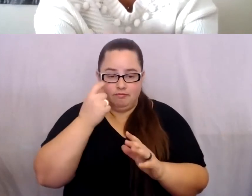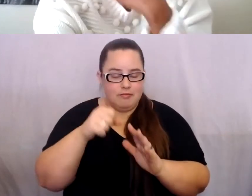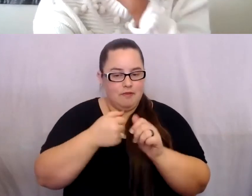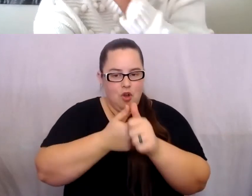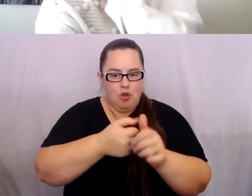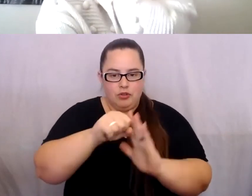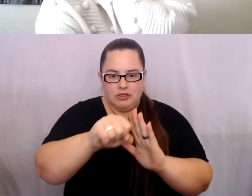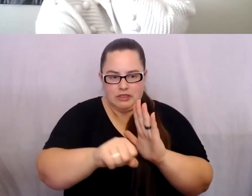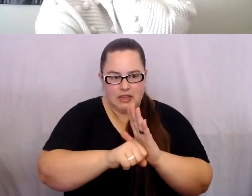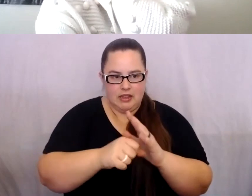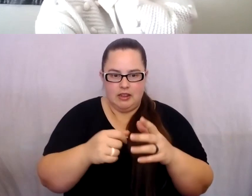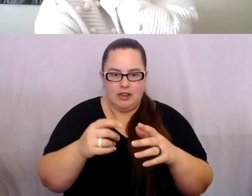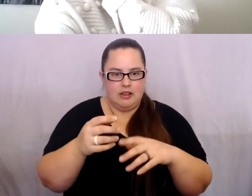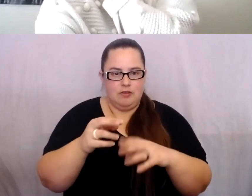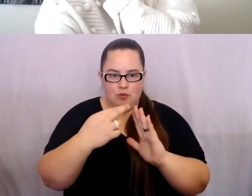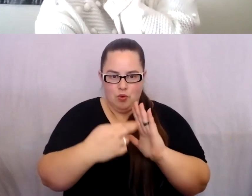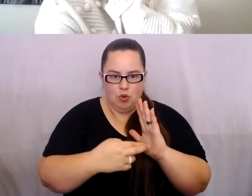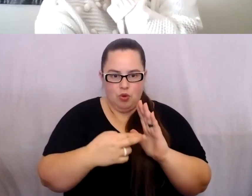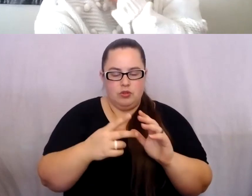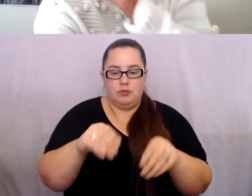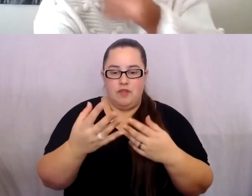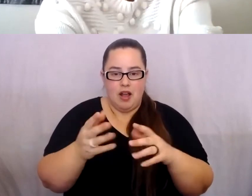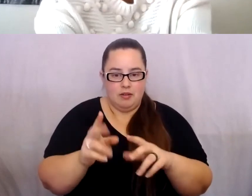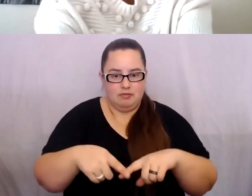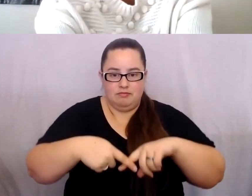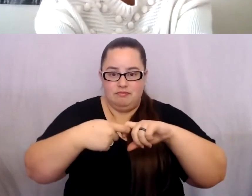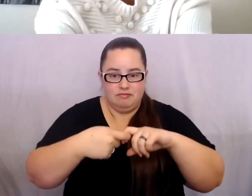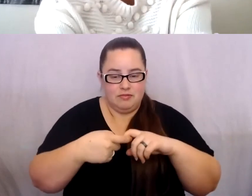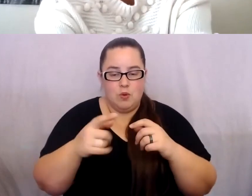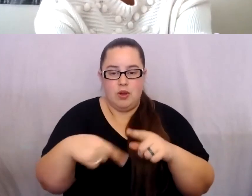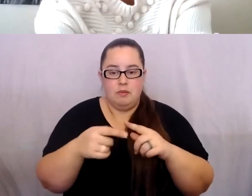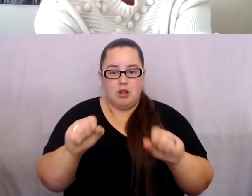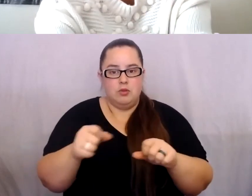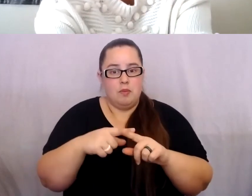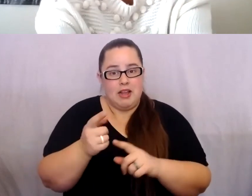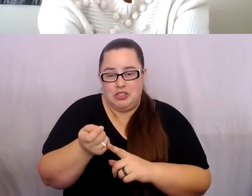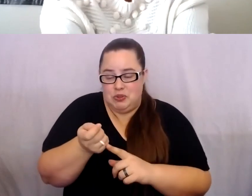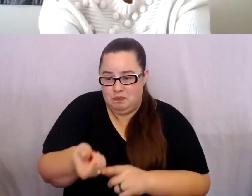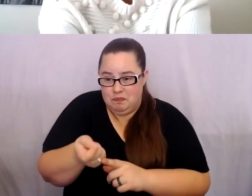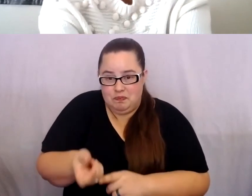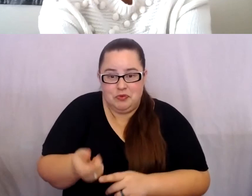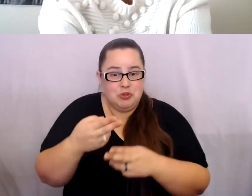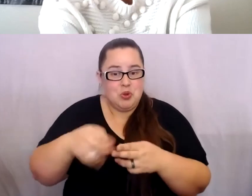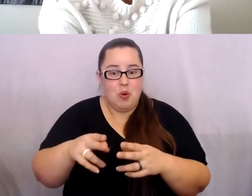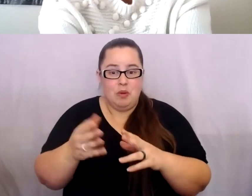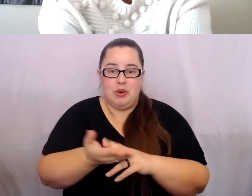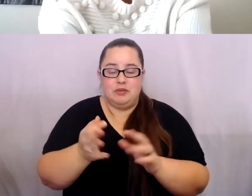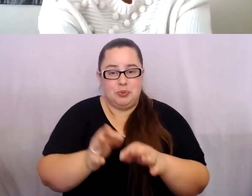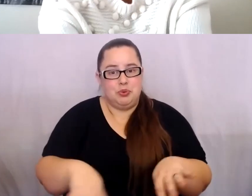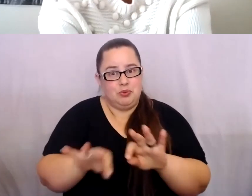A little bit will go a long way. Especially over over nine hours. I would encourage, you. Know, anywhere between three and five minutes.